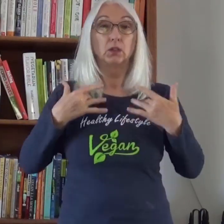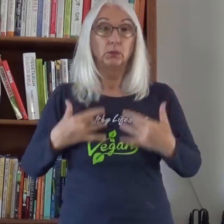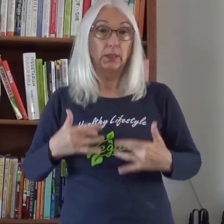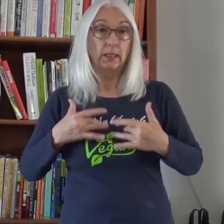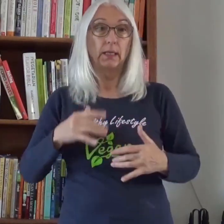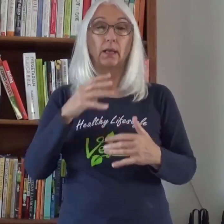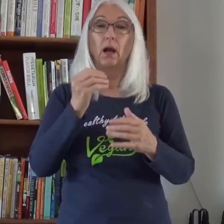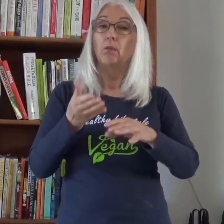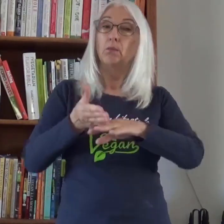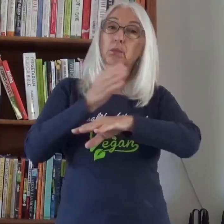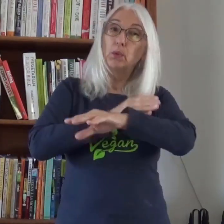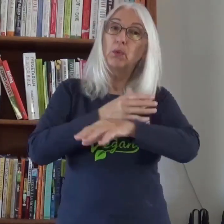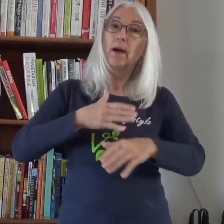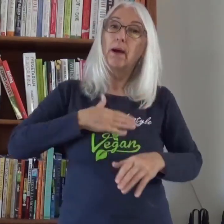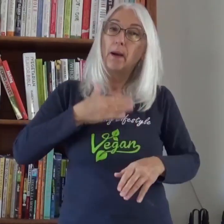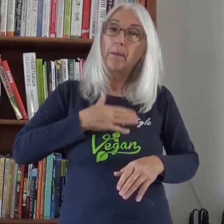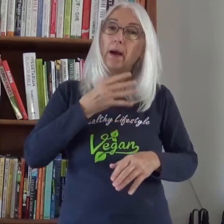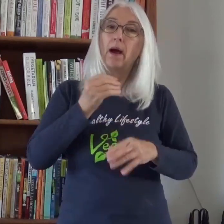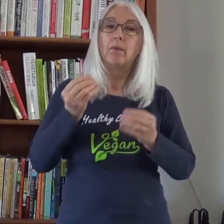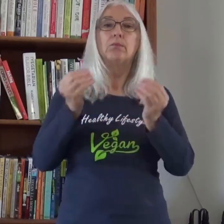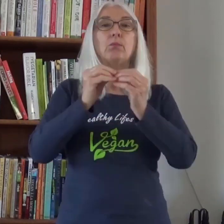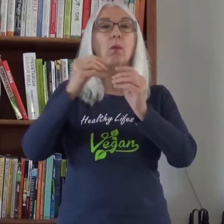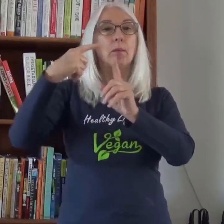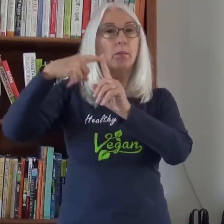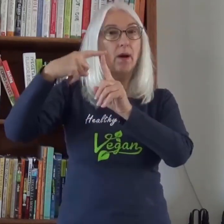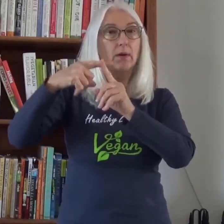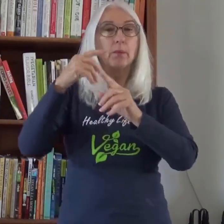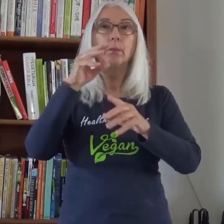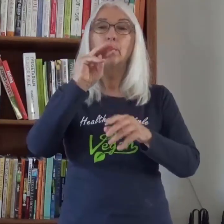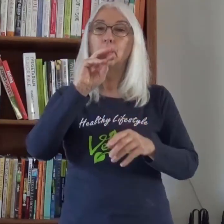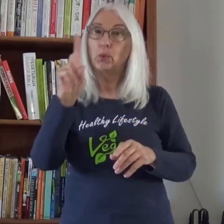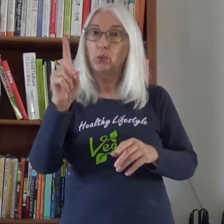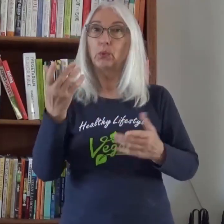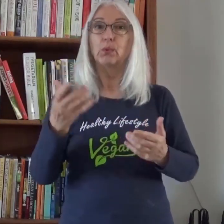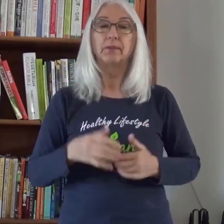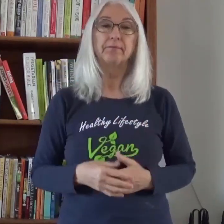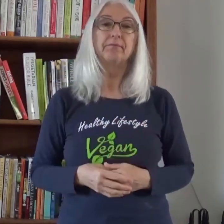depression, and improving a happier, more positive mood.